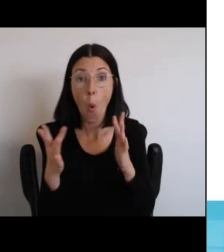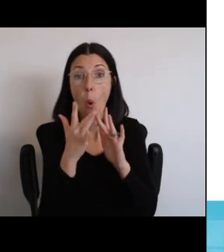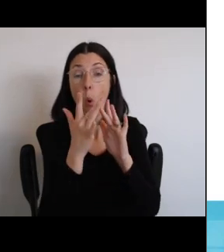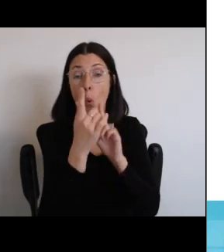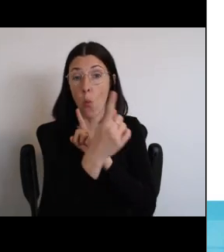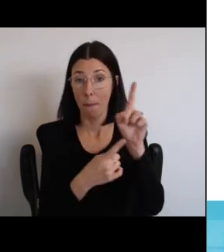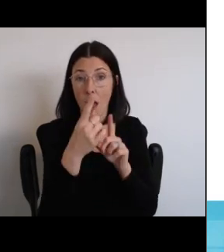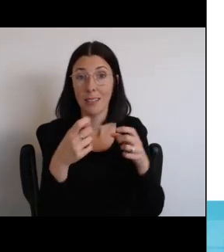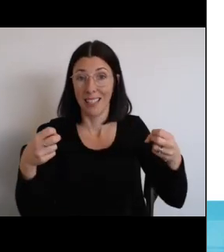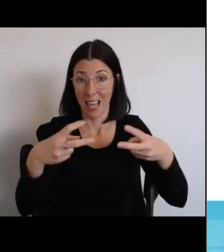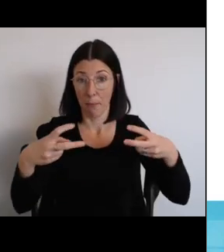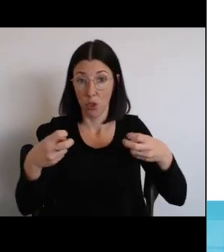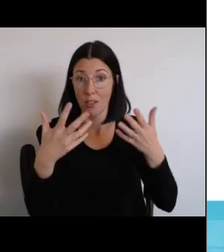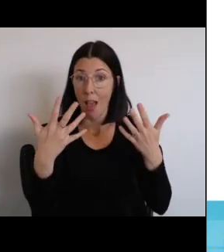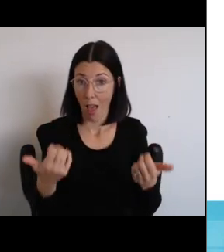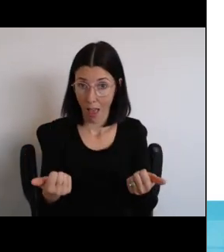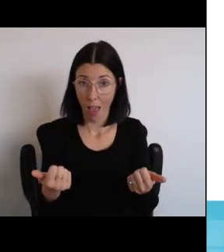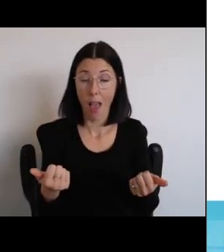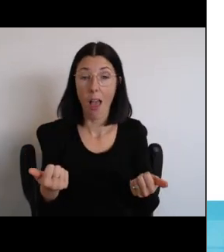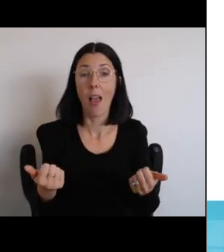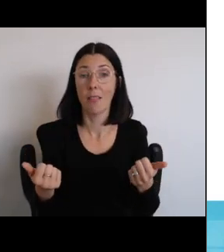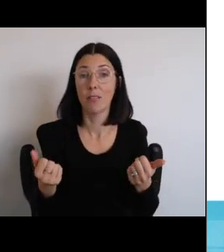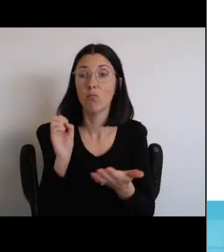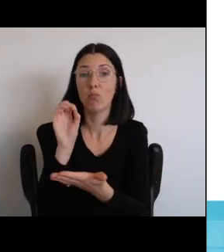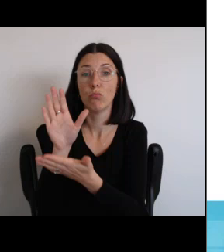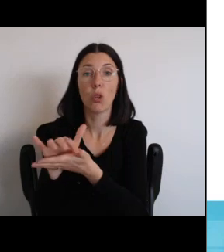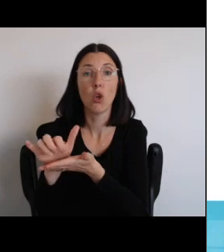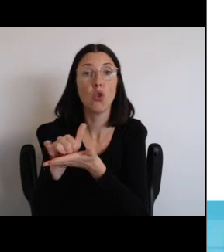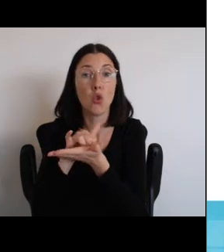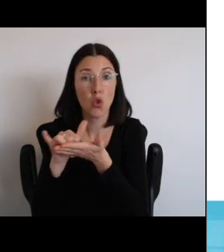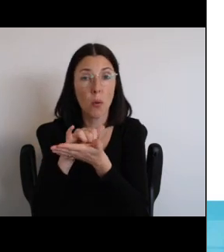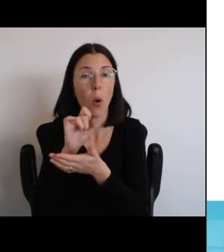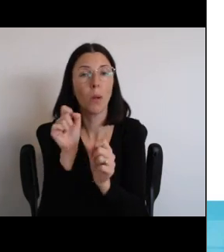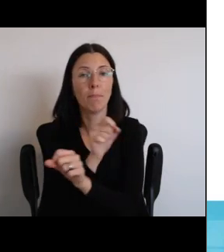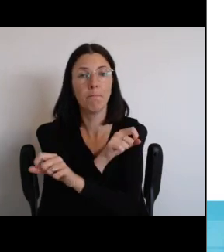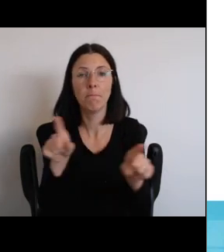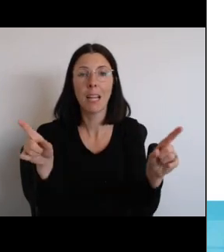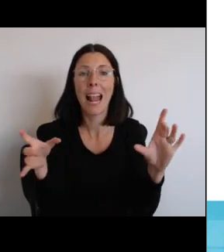link to that in the email after this webinar is completed so that's pretty much it we're a little